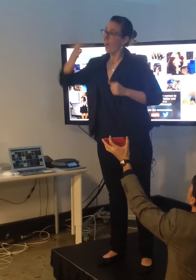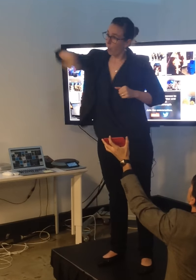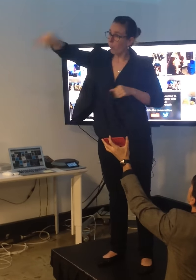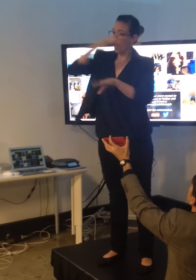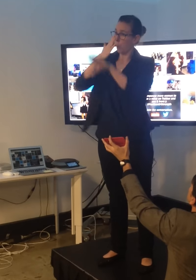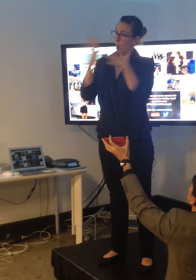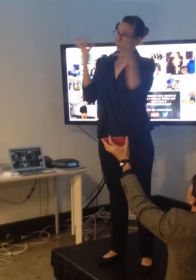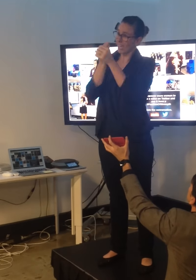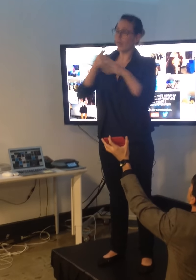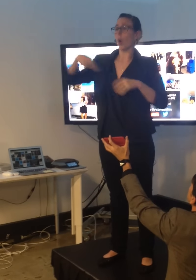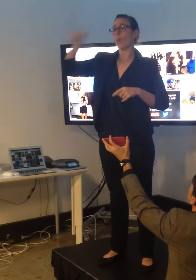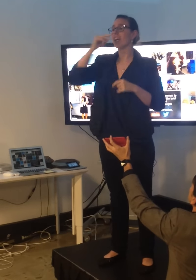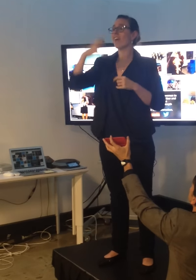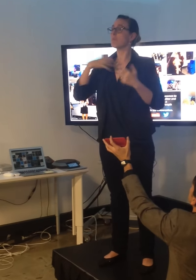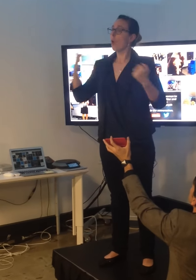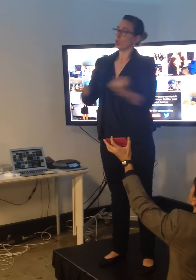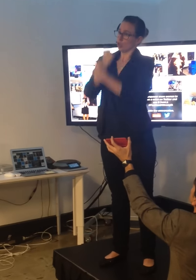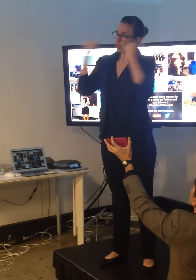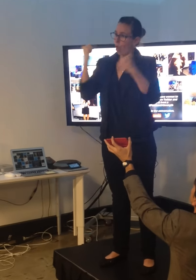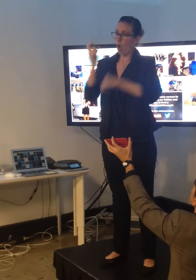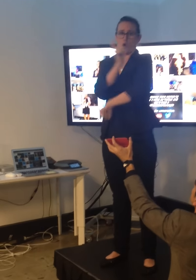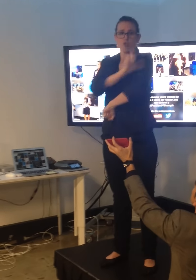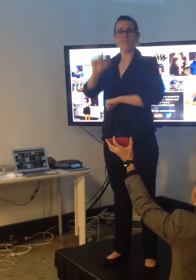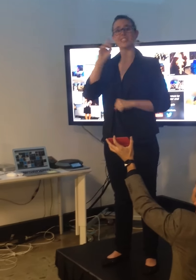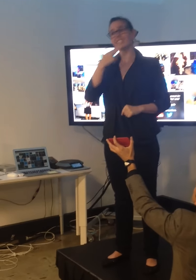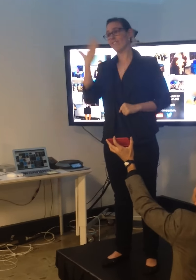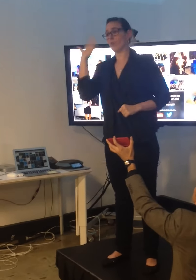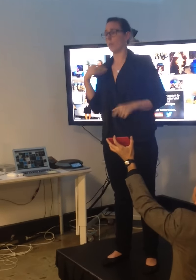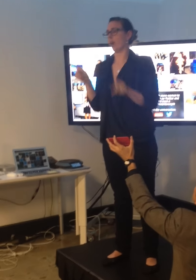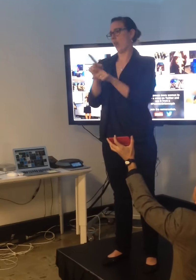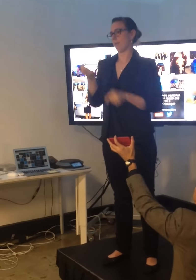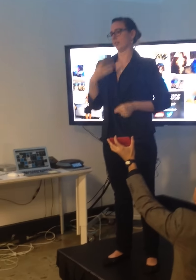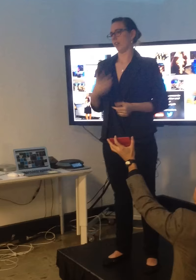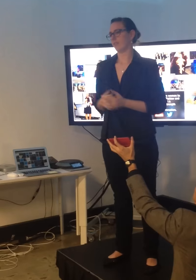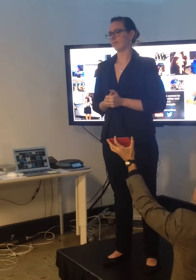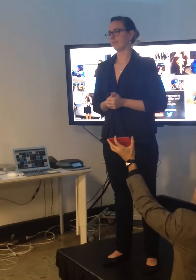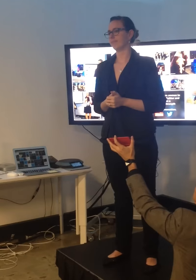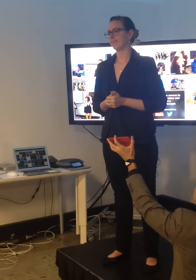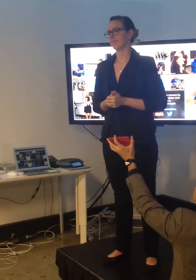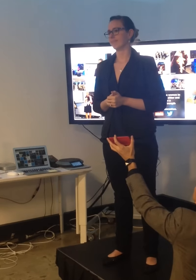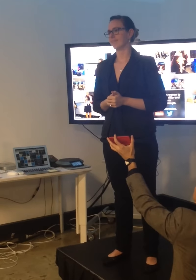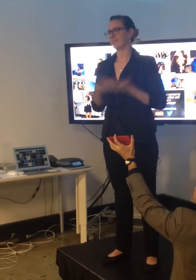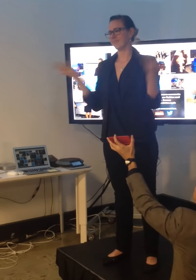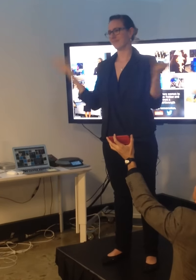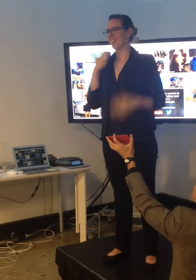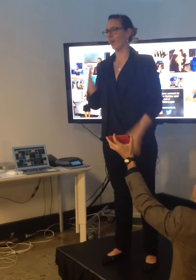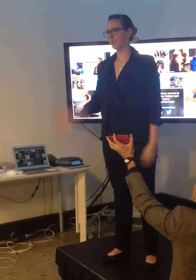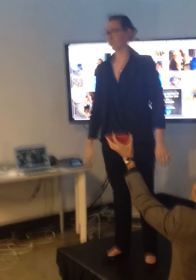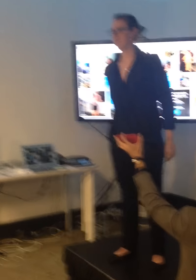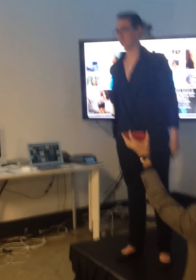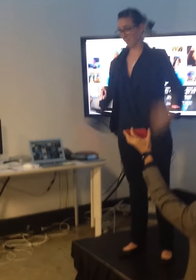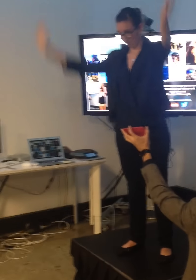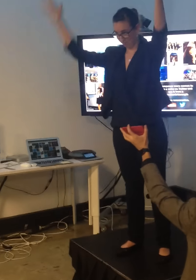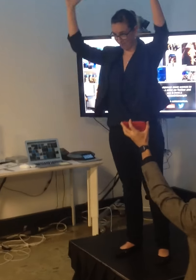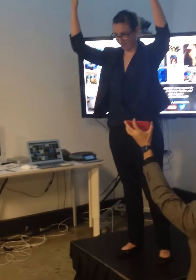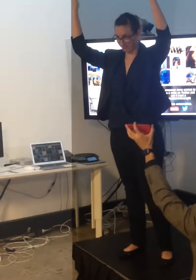I want to see more deaf Young Australians of the Year. If we work together, we can have more strength and more confidence in deaf women like me. Thanks very much.